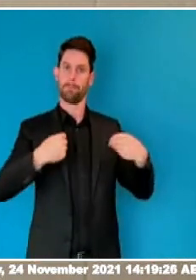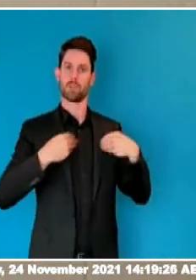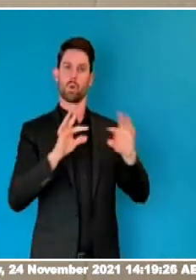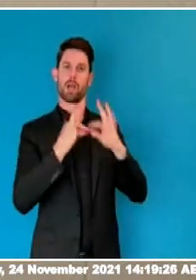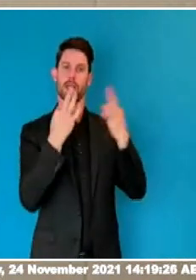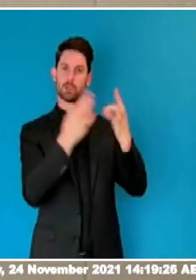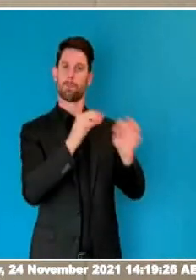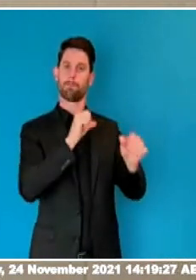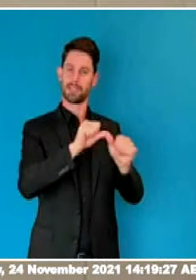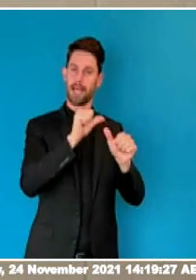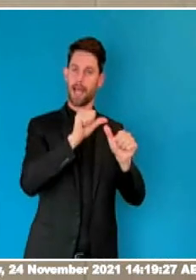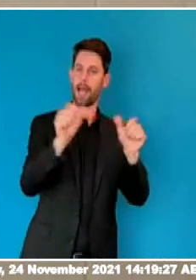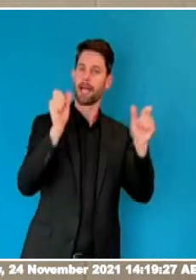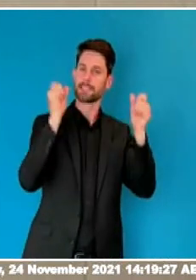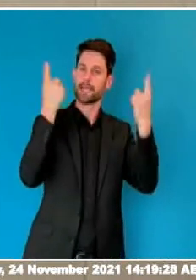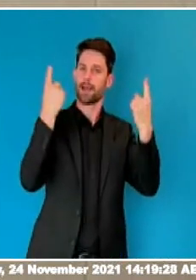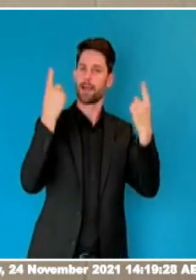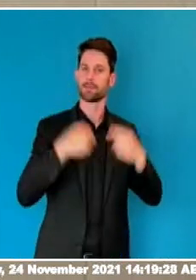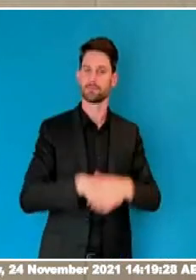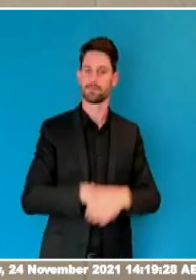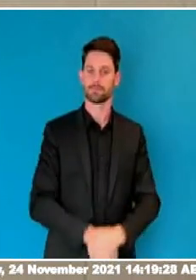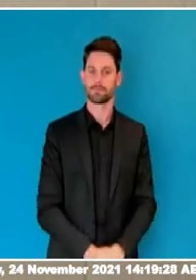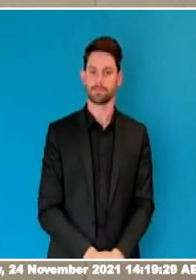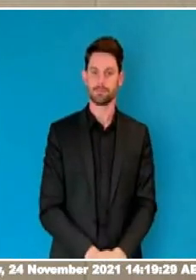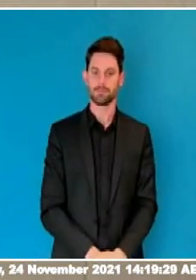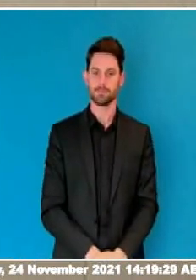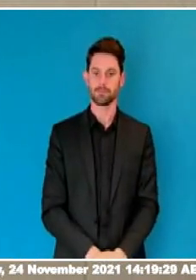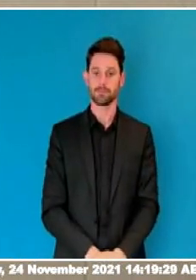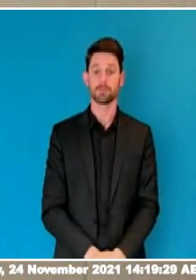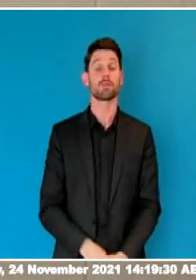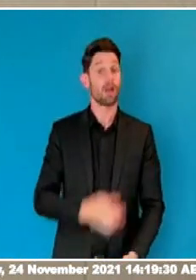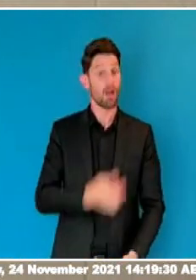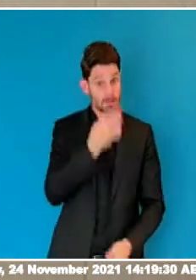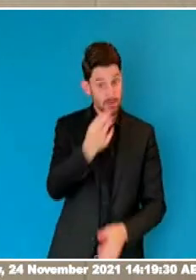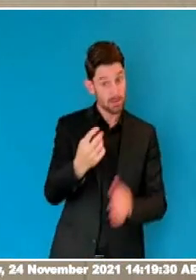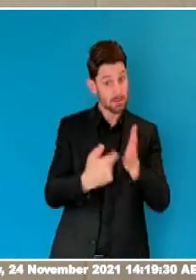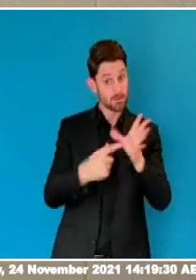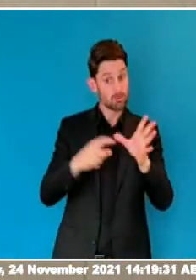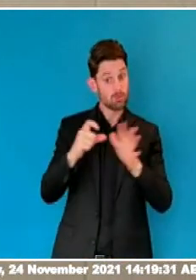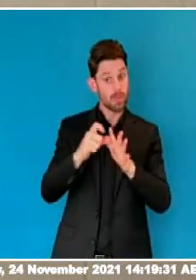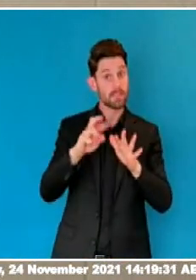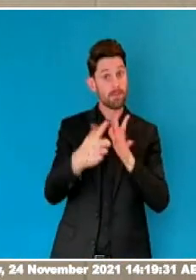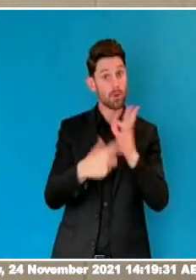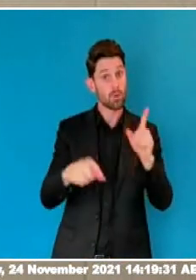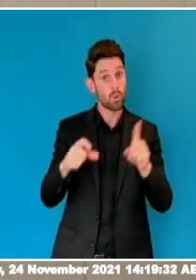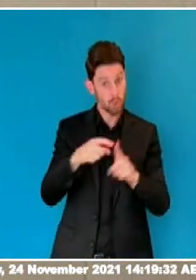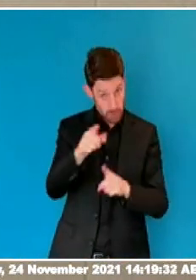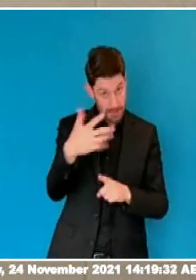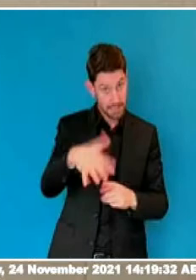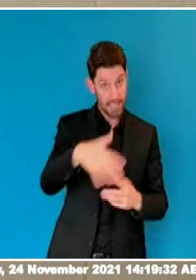Mr Radford, has WorkSafe Victoria collected any data or done any research